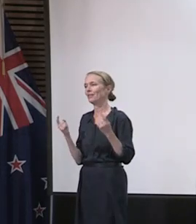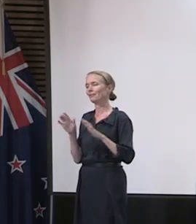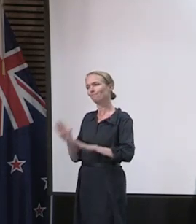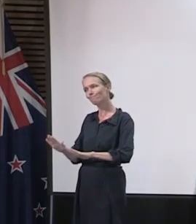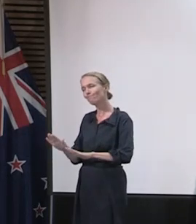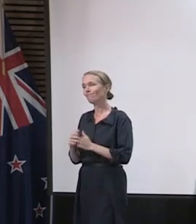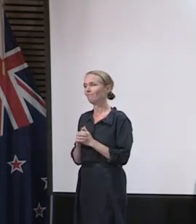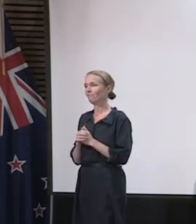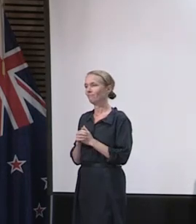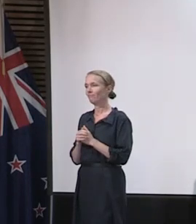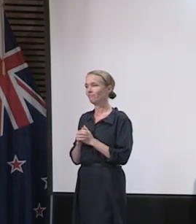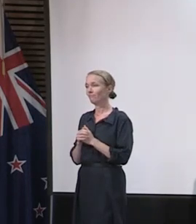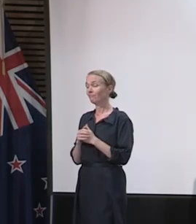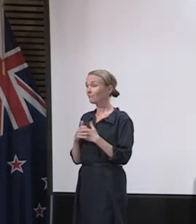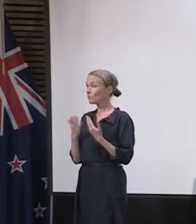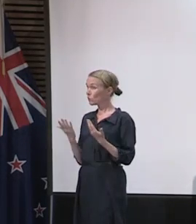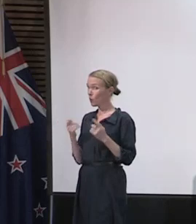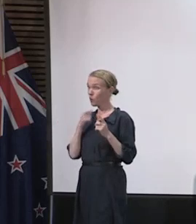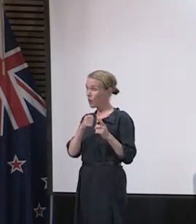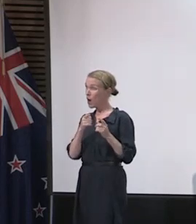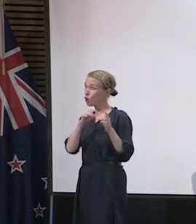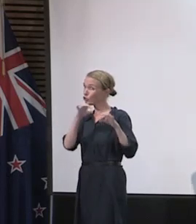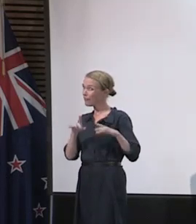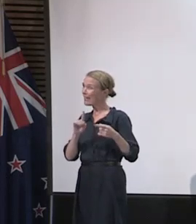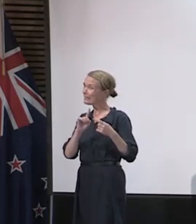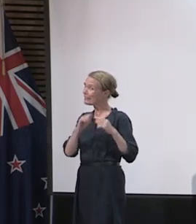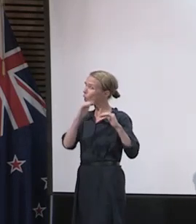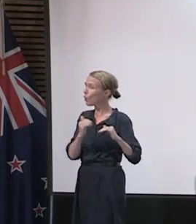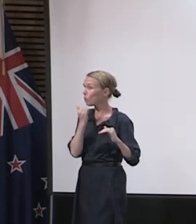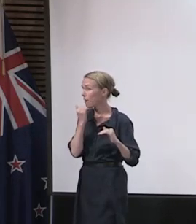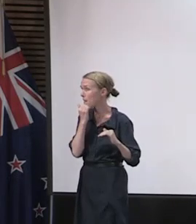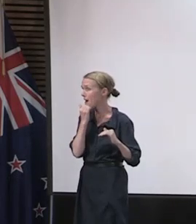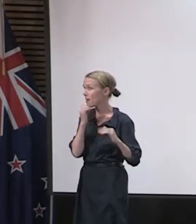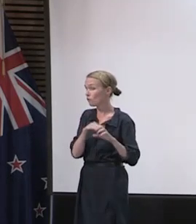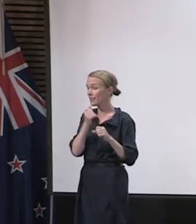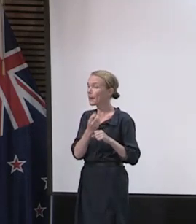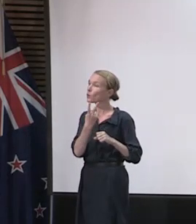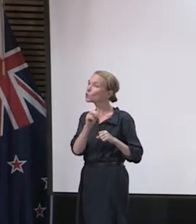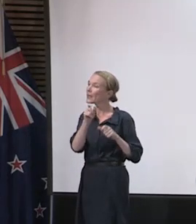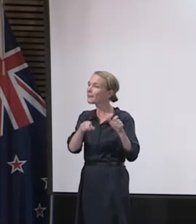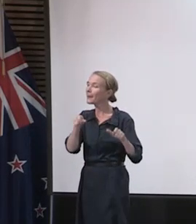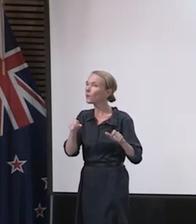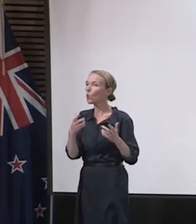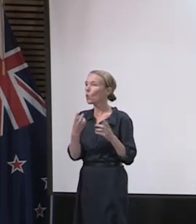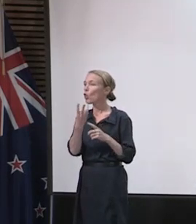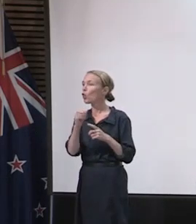limit. I think the key thing here is it's also still very